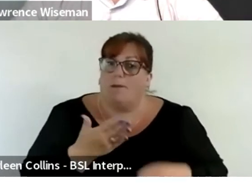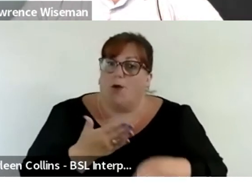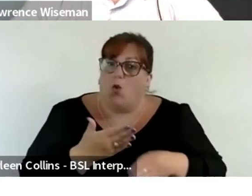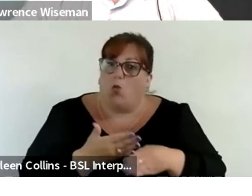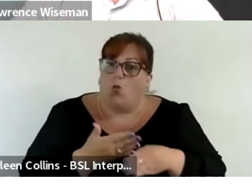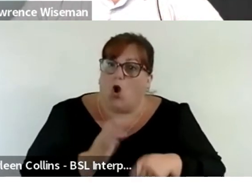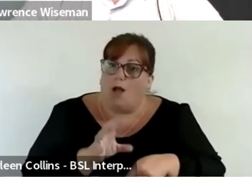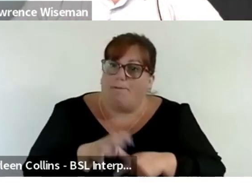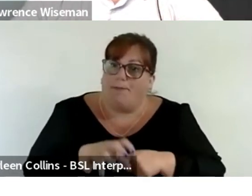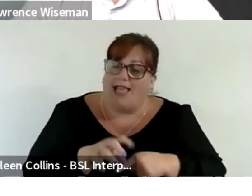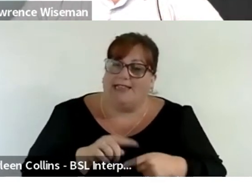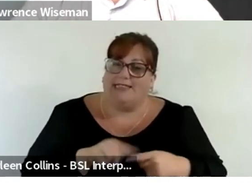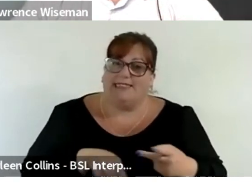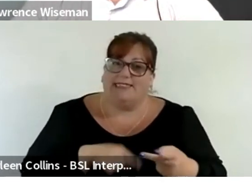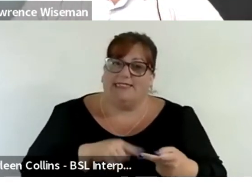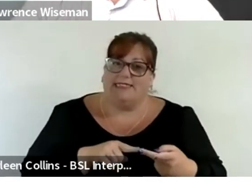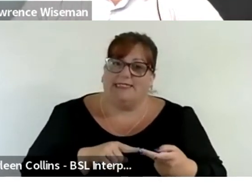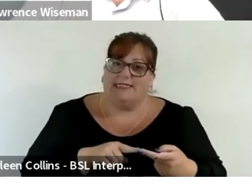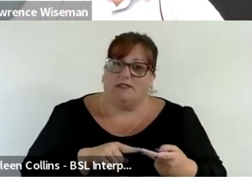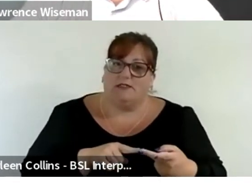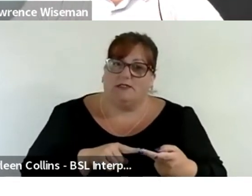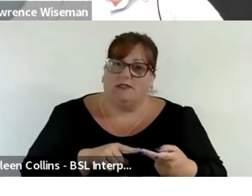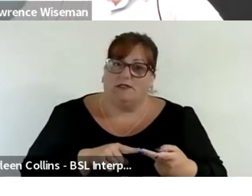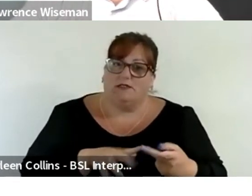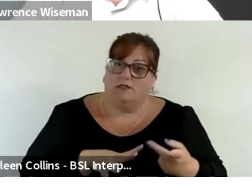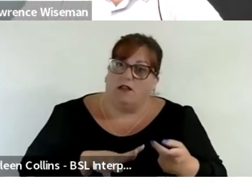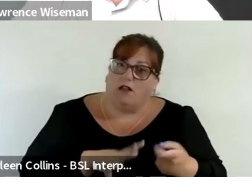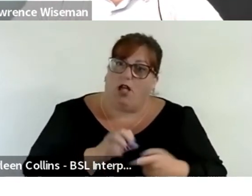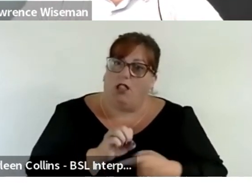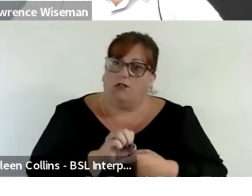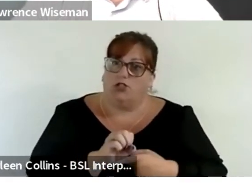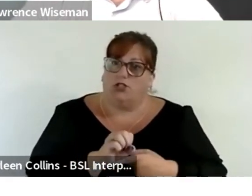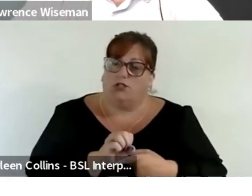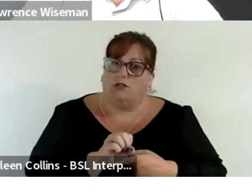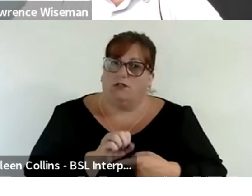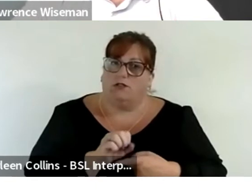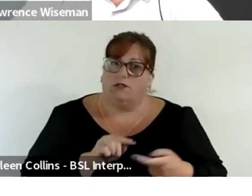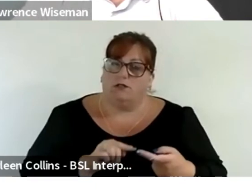communities where it can be an incredibly positive and supportive environmental.